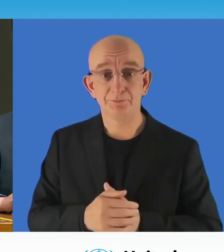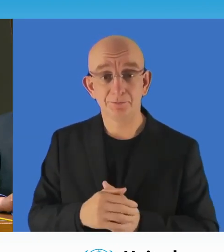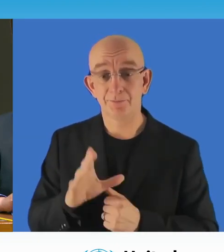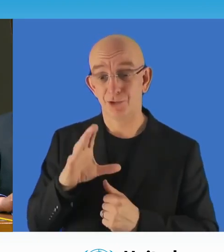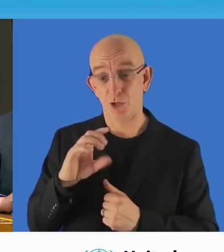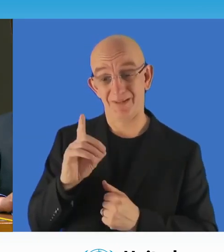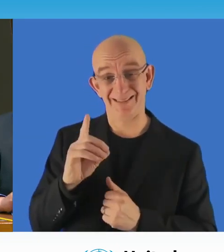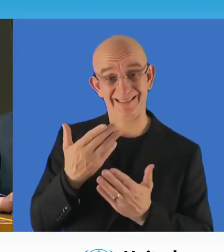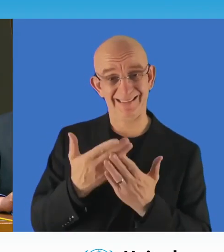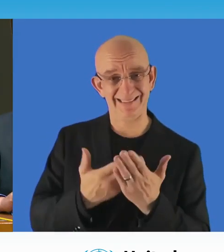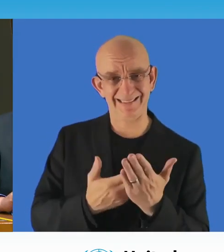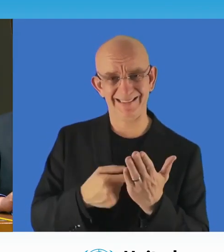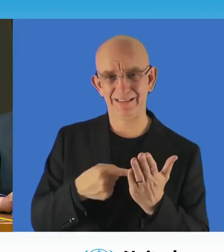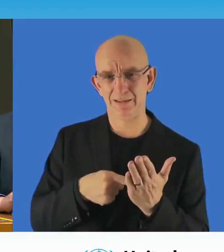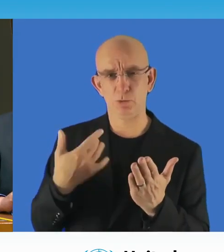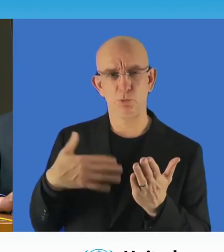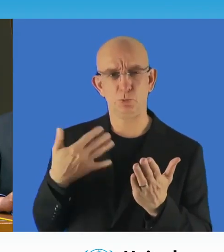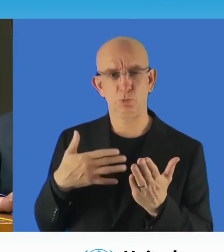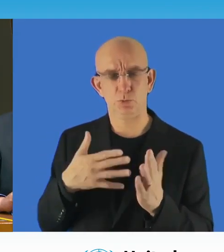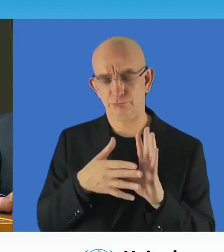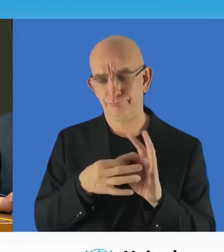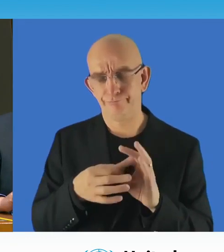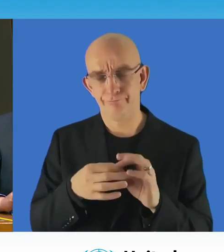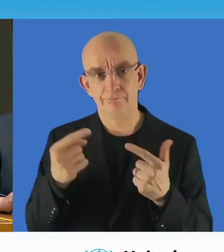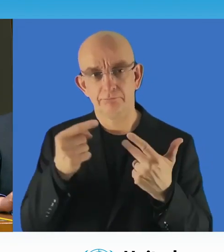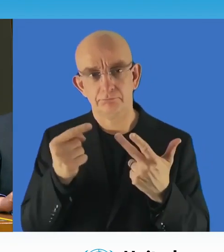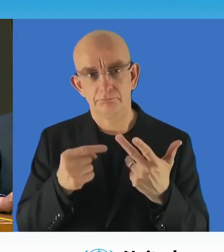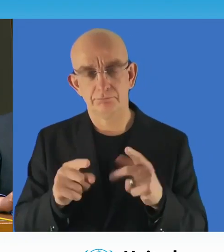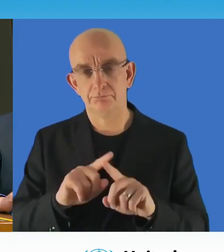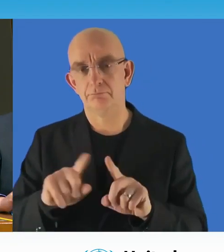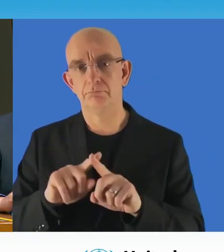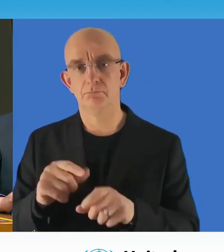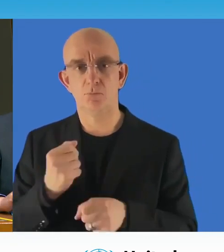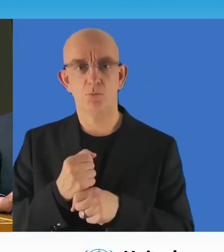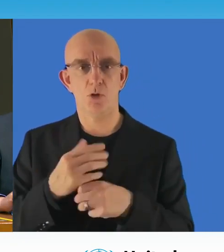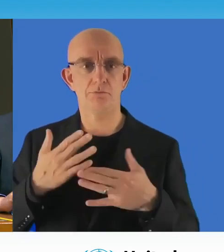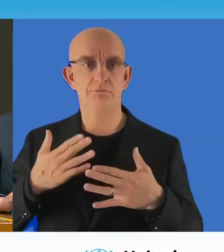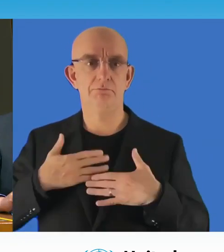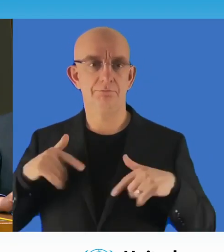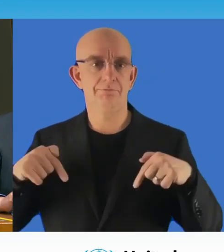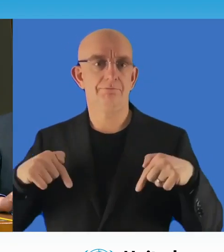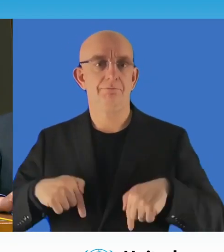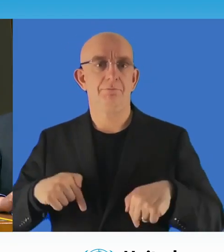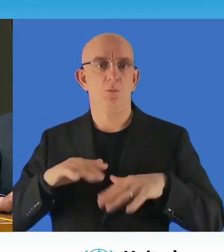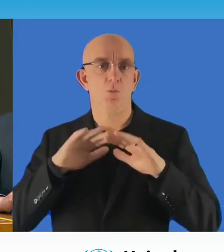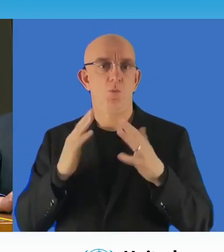work at the World Bank which addresses disability inclusion through through its work streams on the